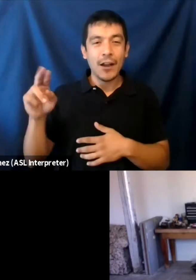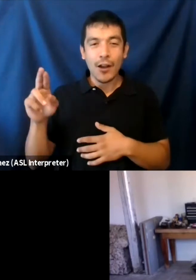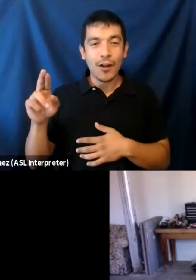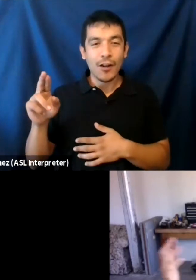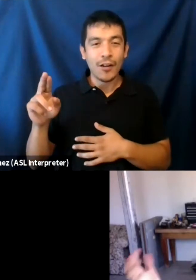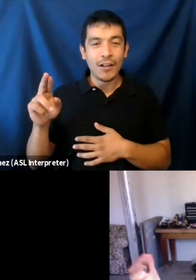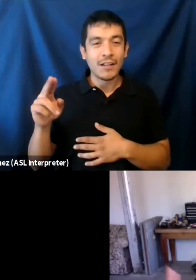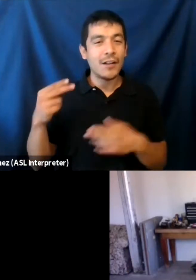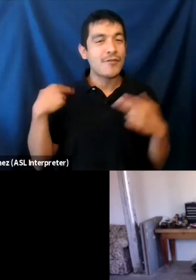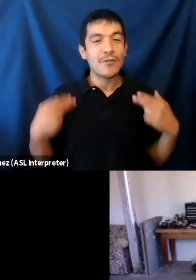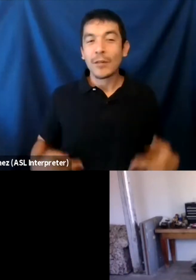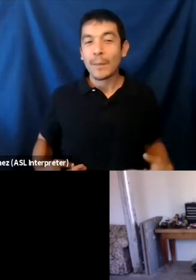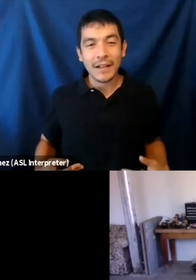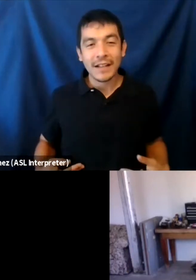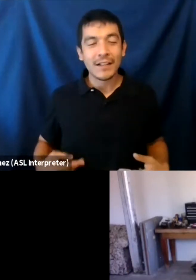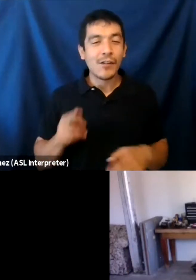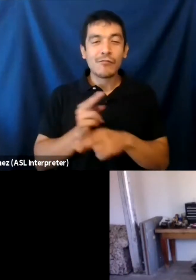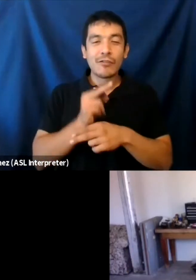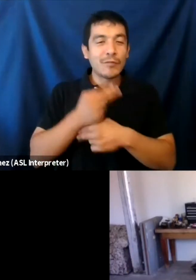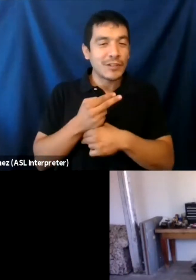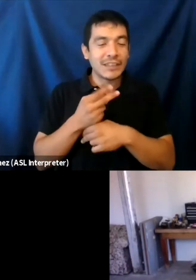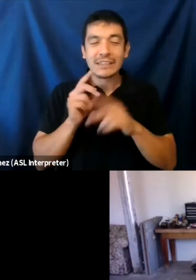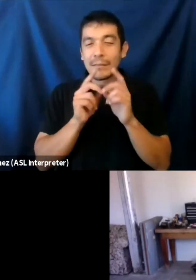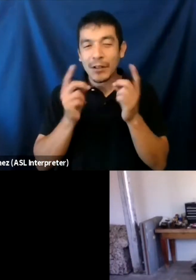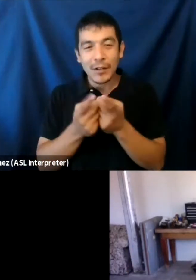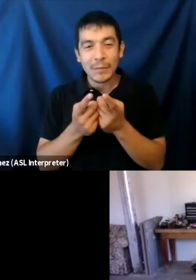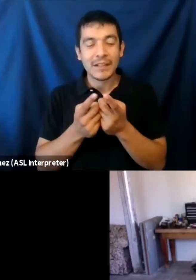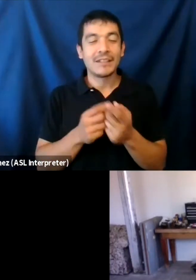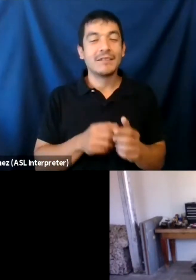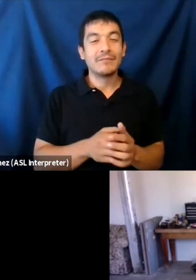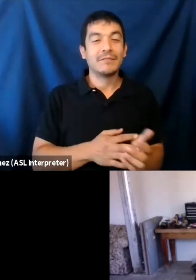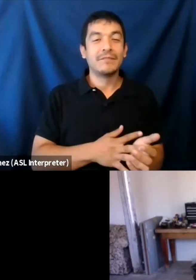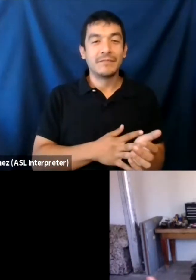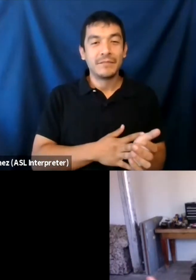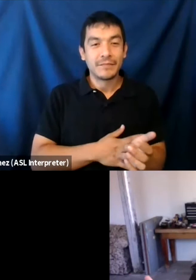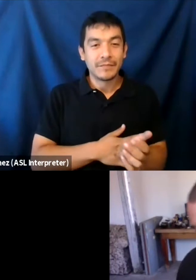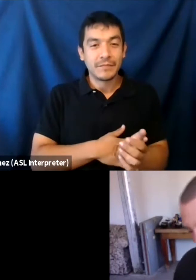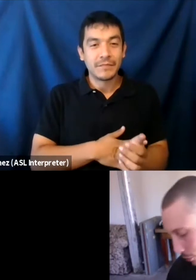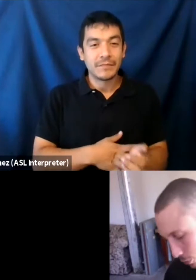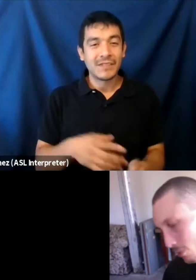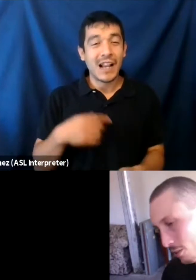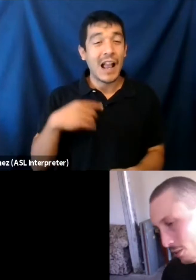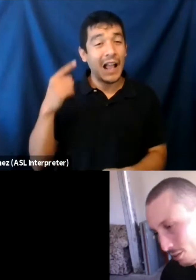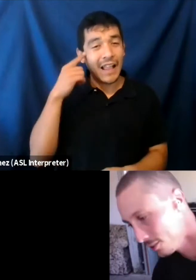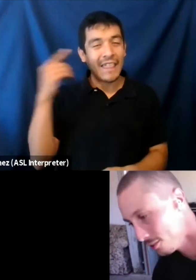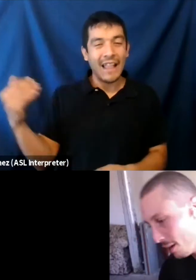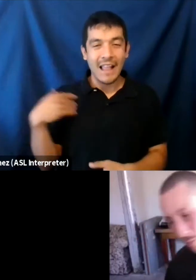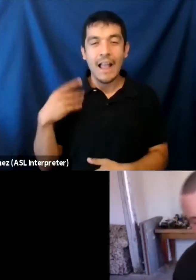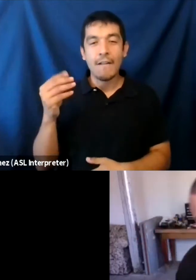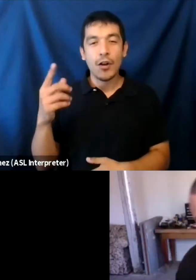Human Resources Department, and I think that they have Google alerts set up,